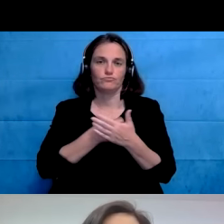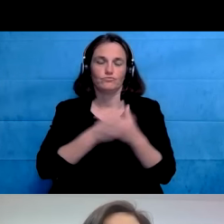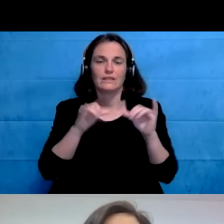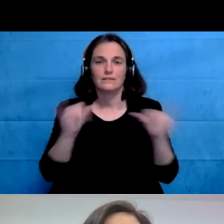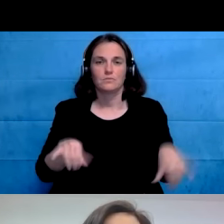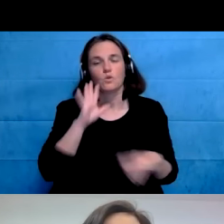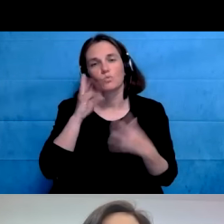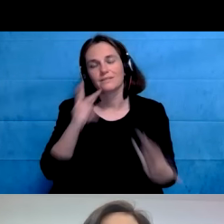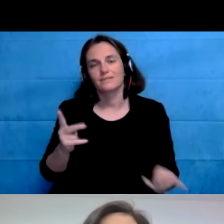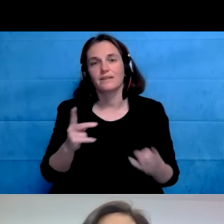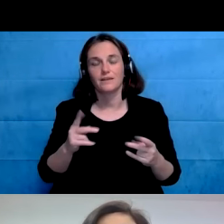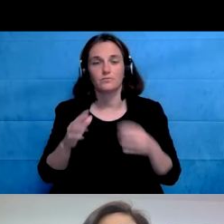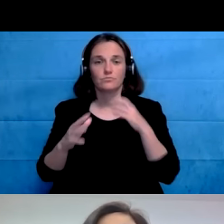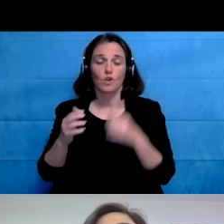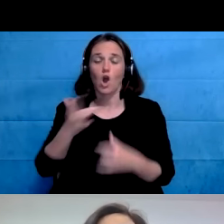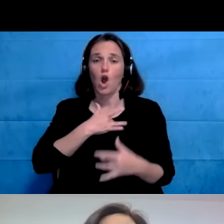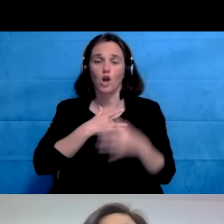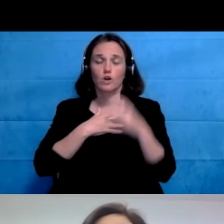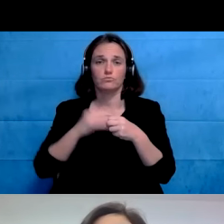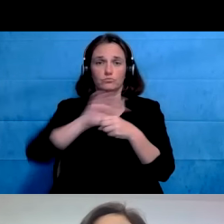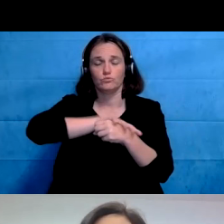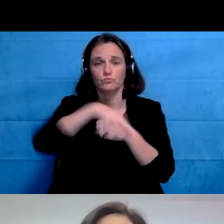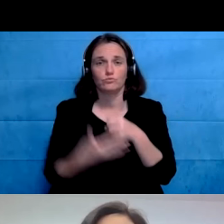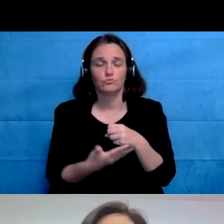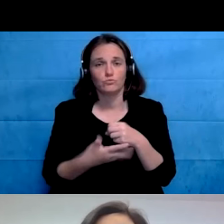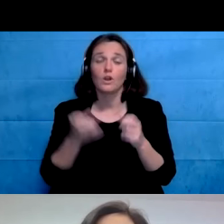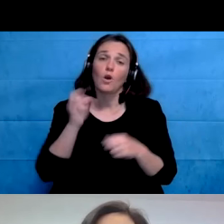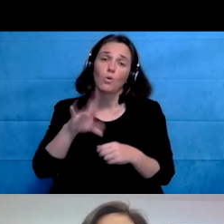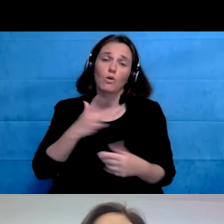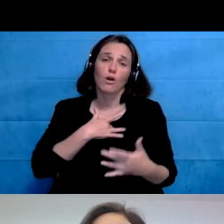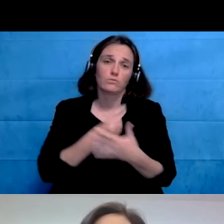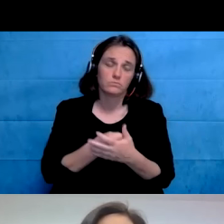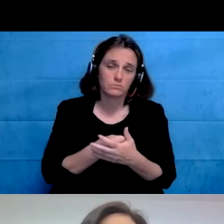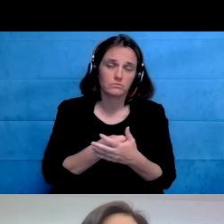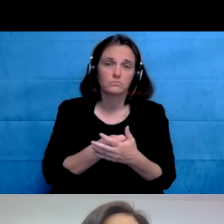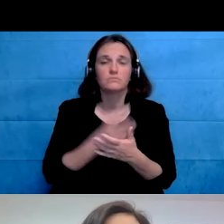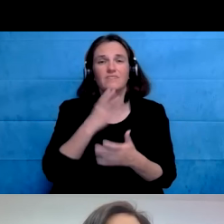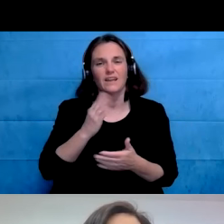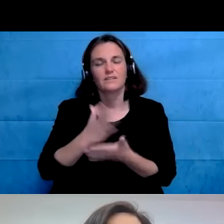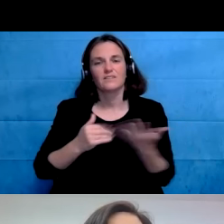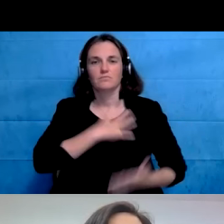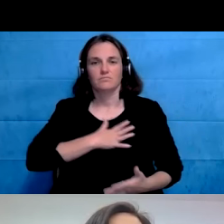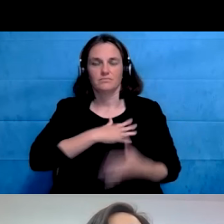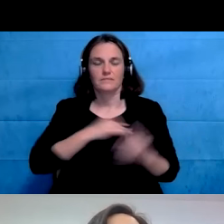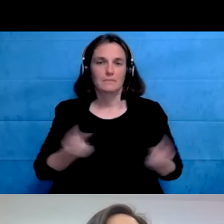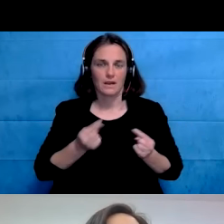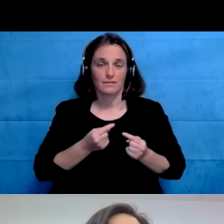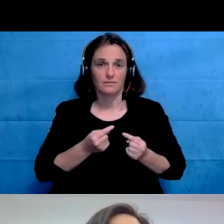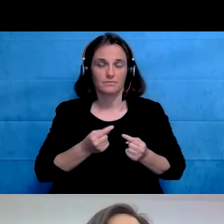of the myocardium, arrhythmias, myocardial infarction, which means heart attack, and some chest pain. In the dermatologic system,